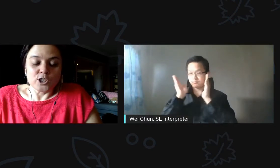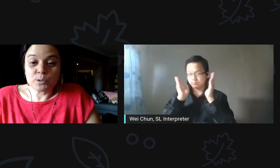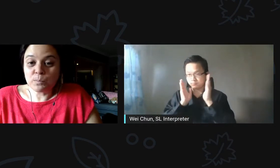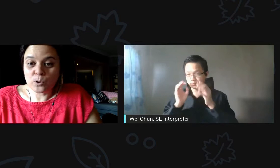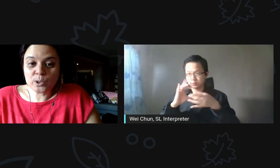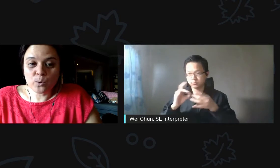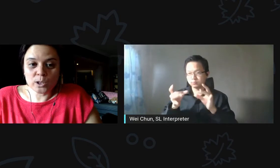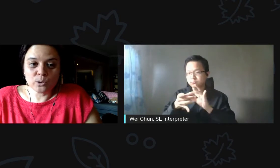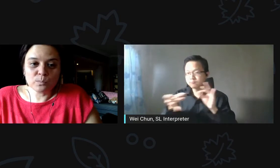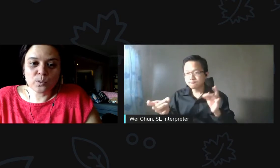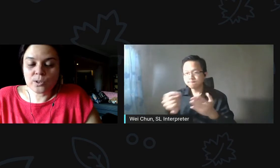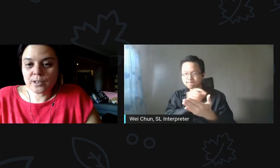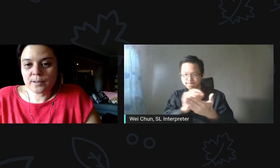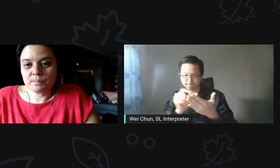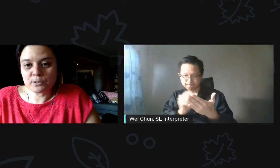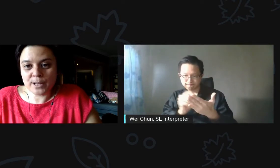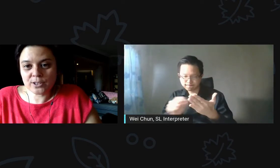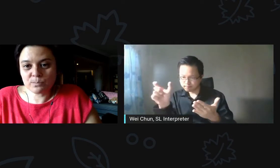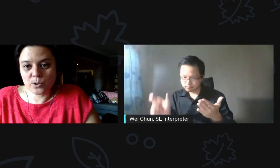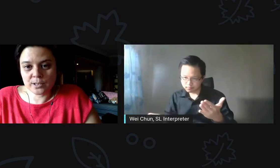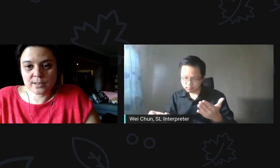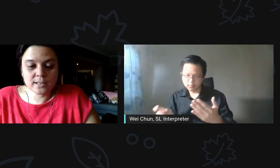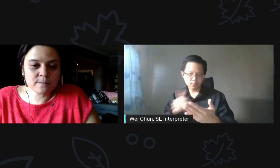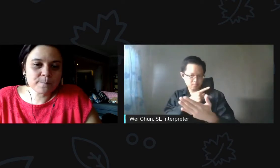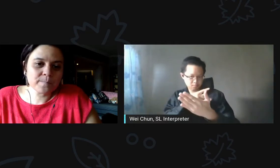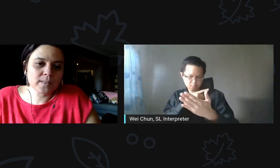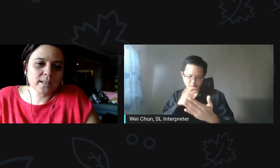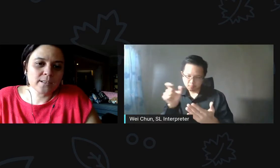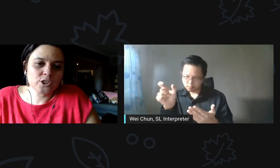She was born in Kuala Lumpur but raised in Port Dickson.